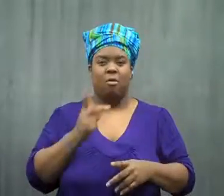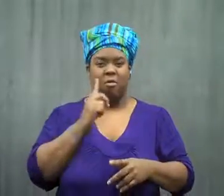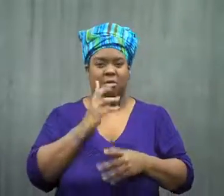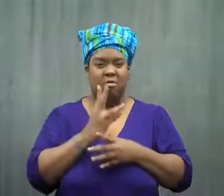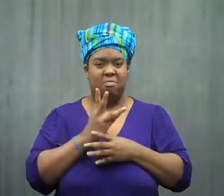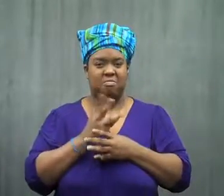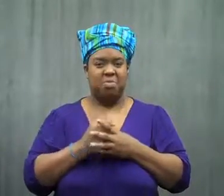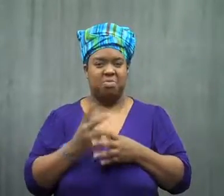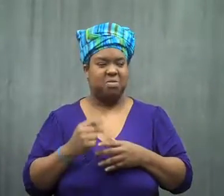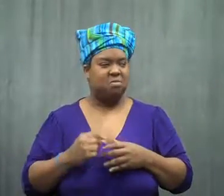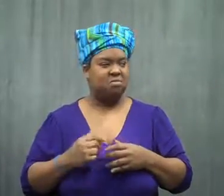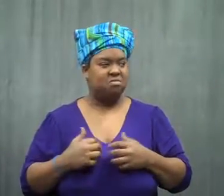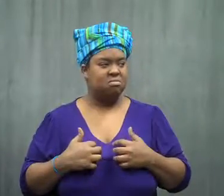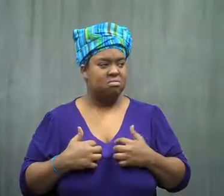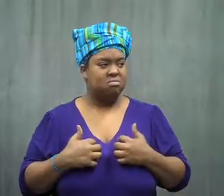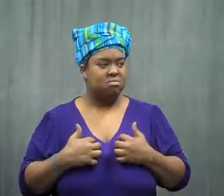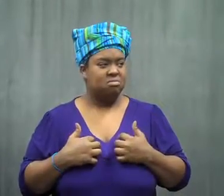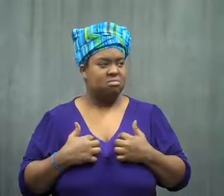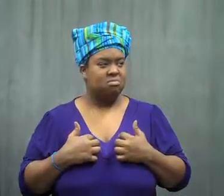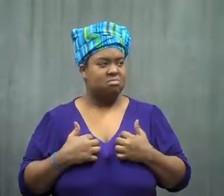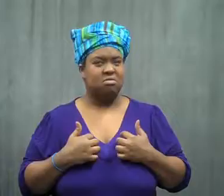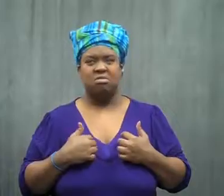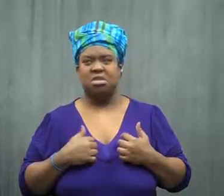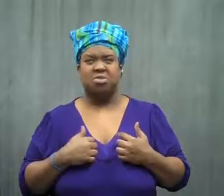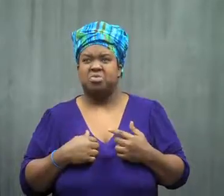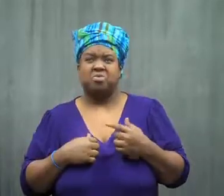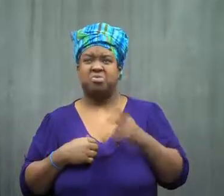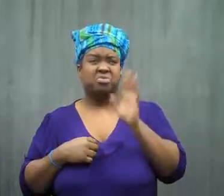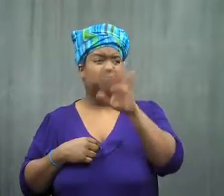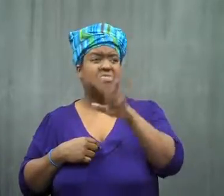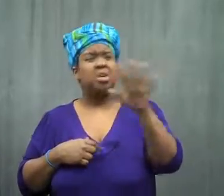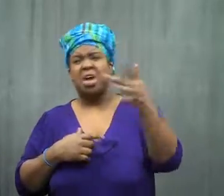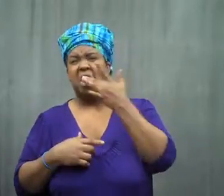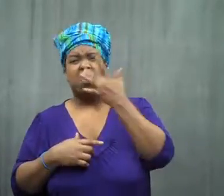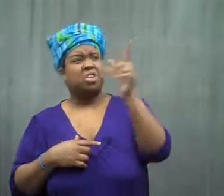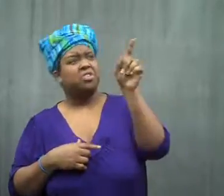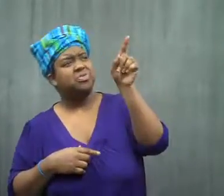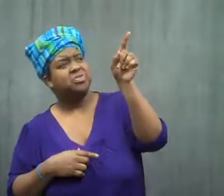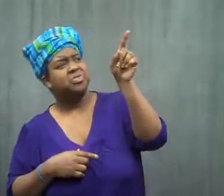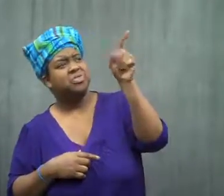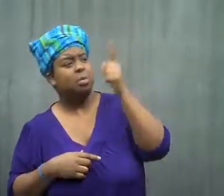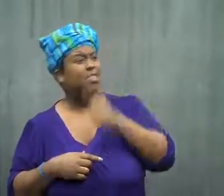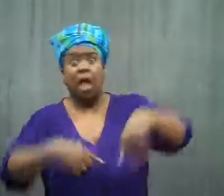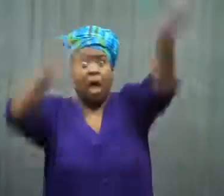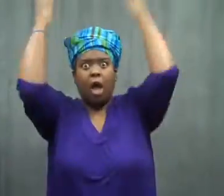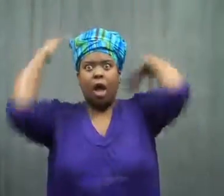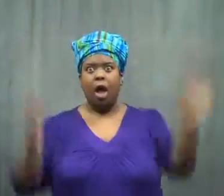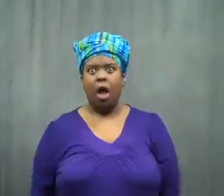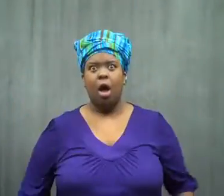The two of them were losing it, and getting mad. Then I said, "I want that" and pointed. She threw her arms up.